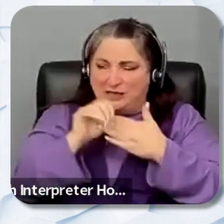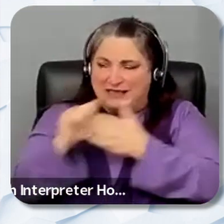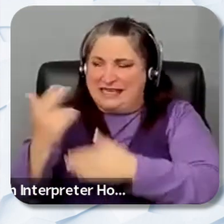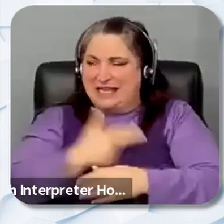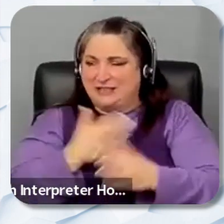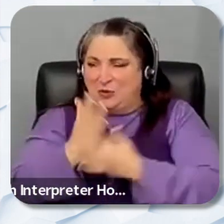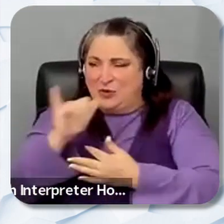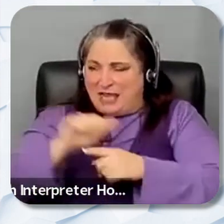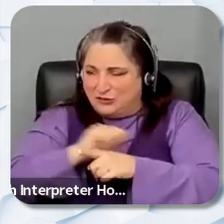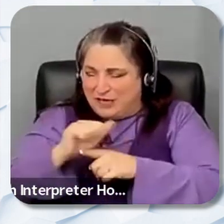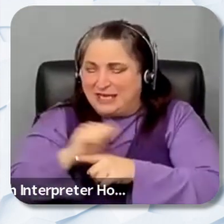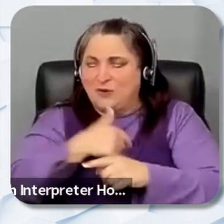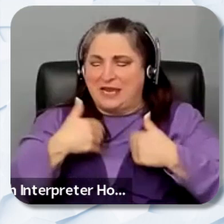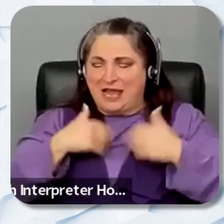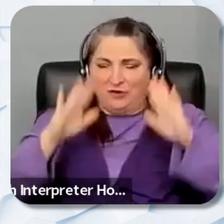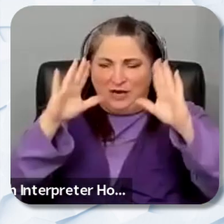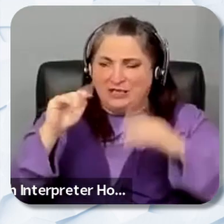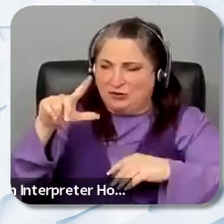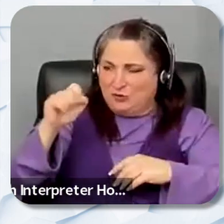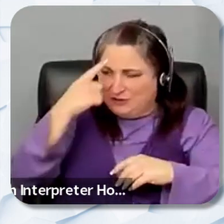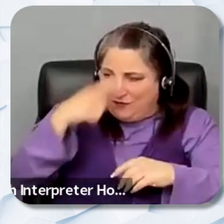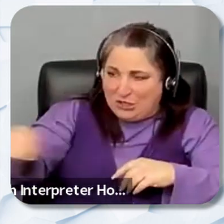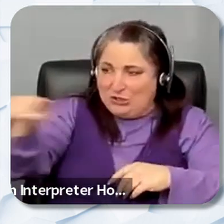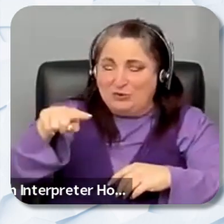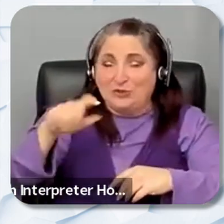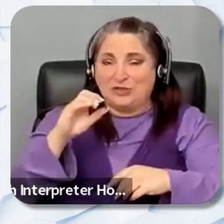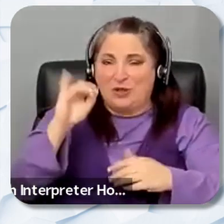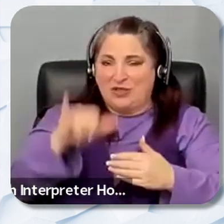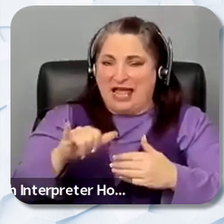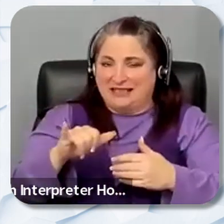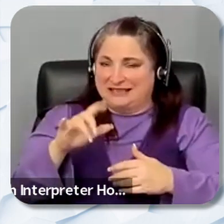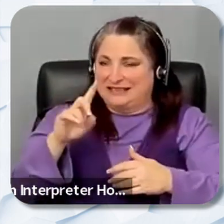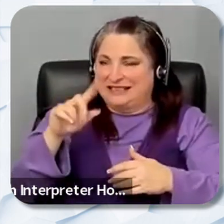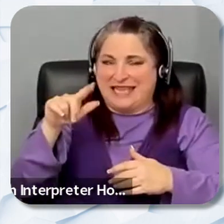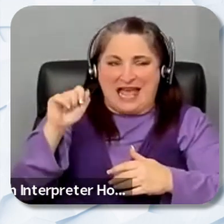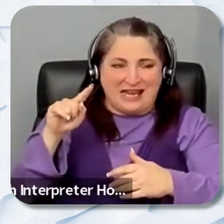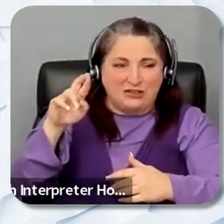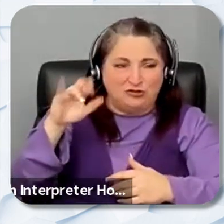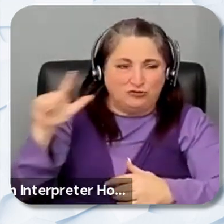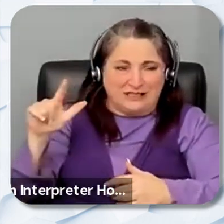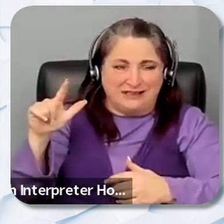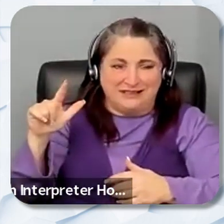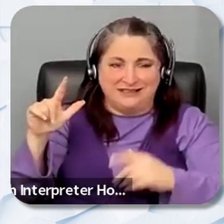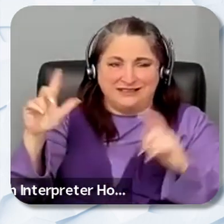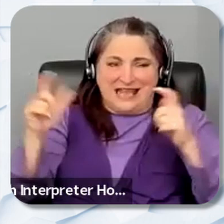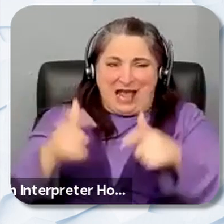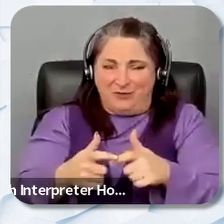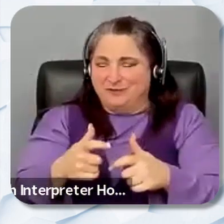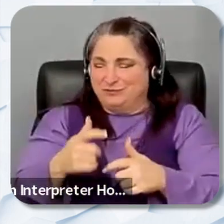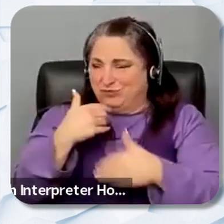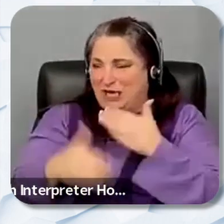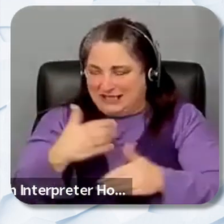some great tools for you. And so that's what the data drill down process will entail. Disproportionality